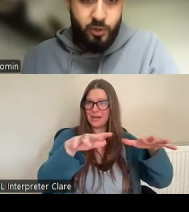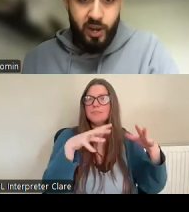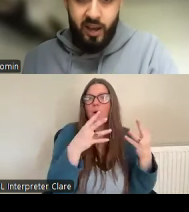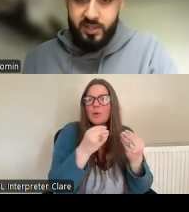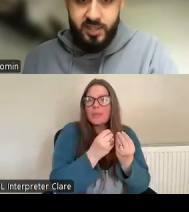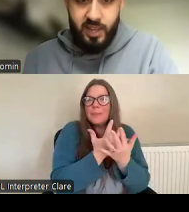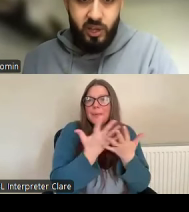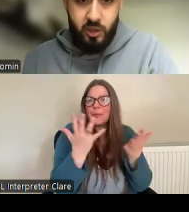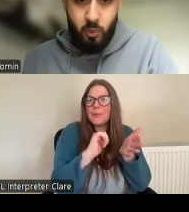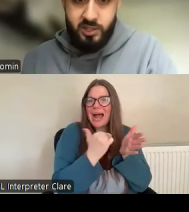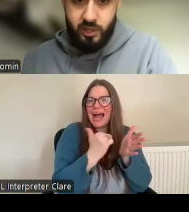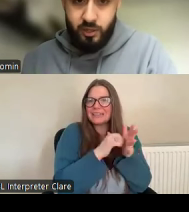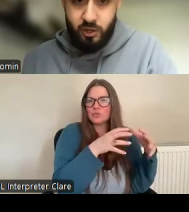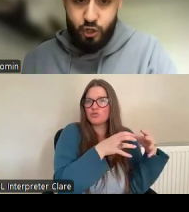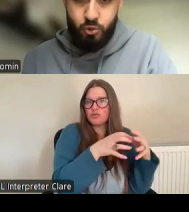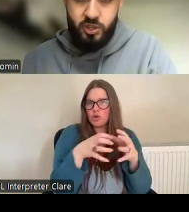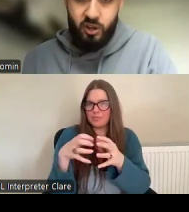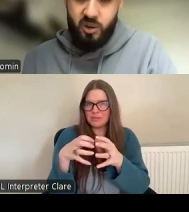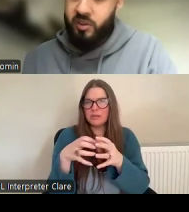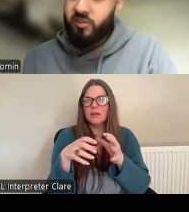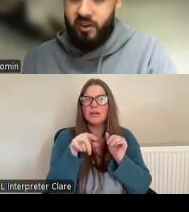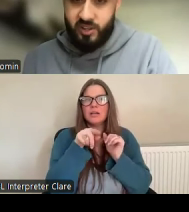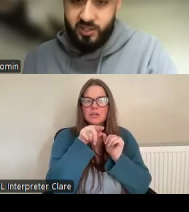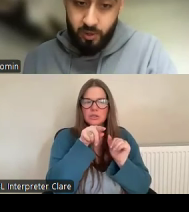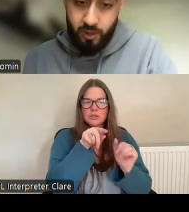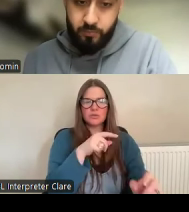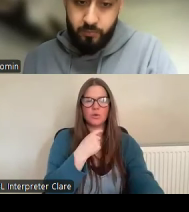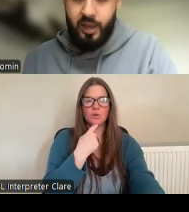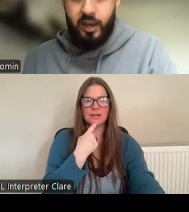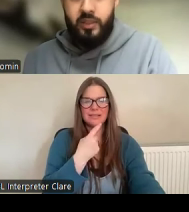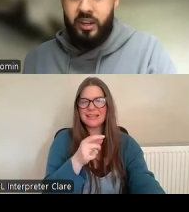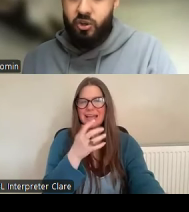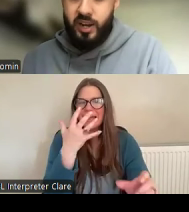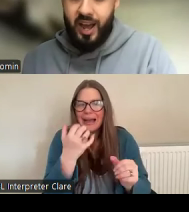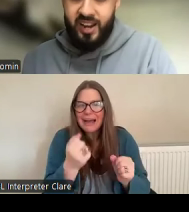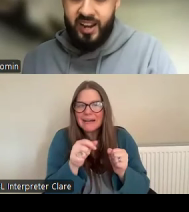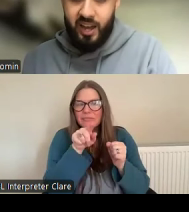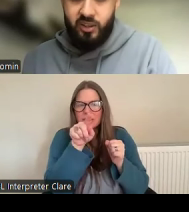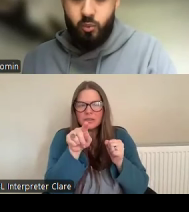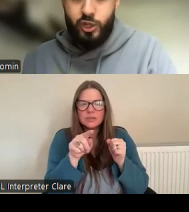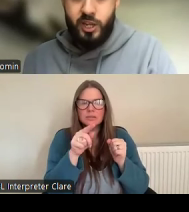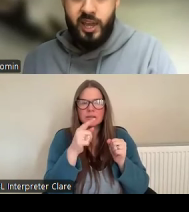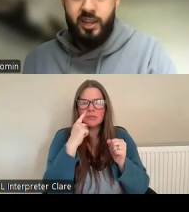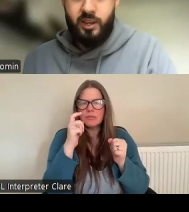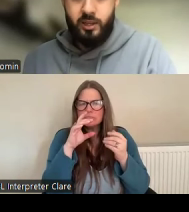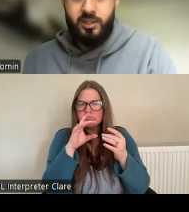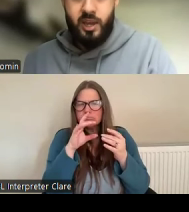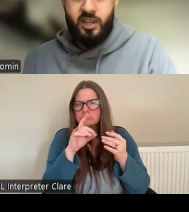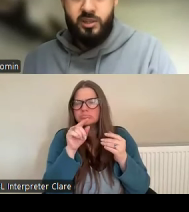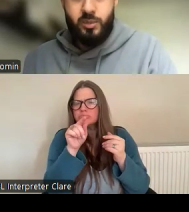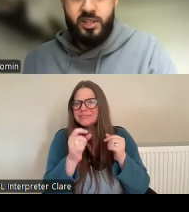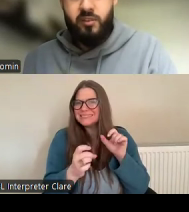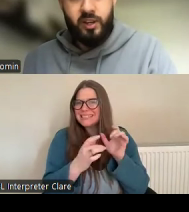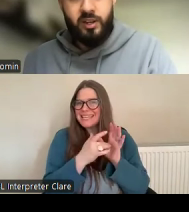you will have a set of keywords that you're going to choose that are going to be very similar. Then you're going to have an ad which caters specifically